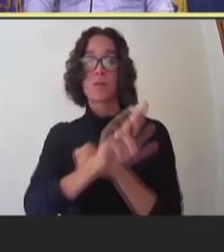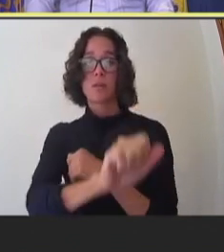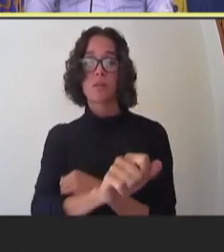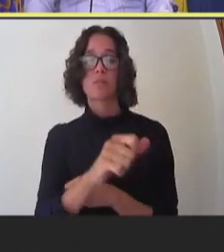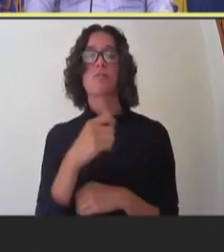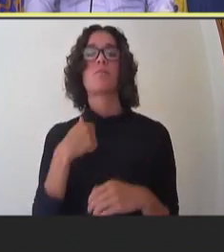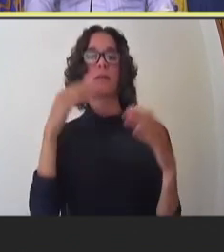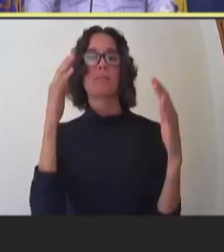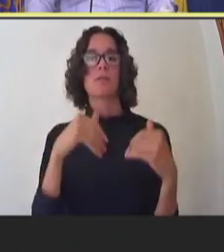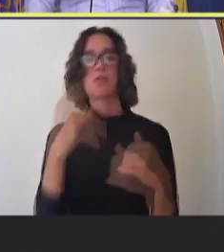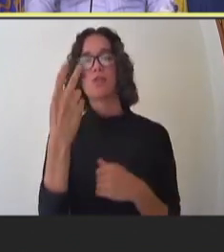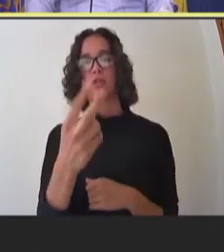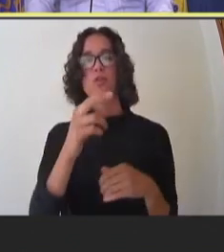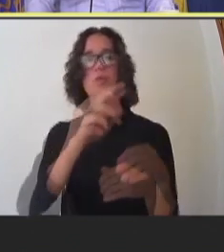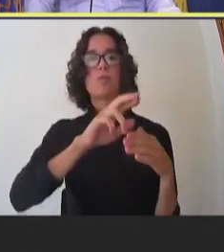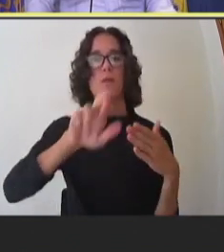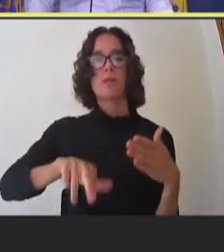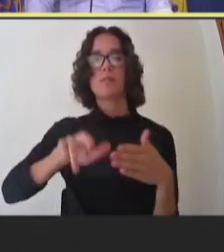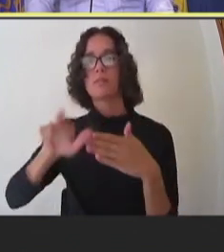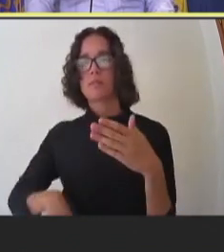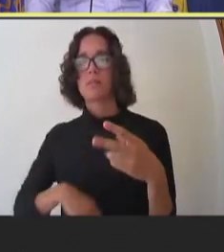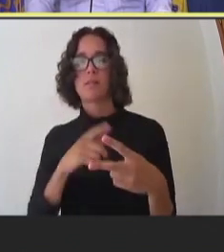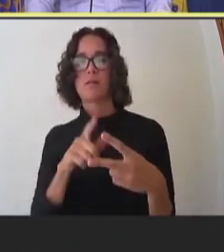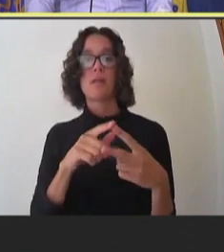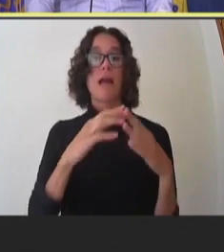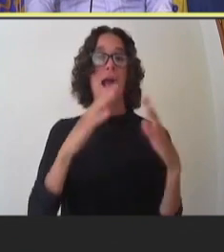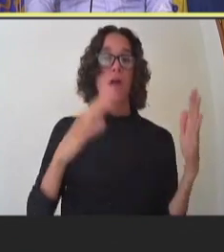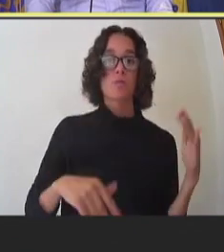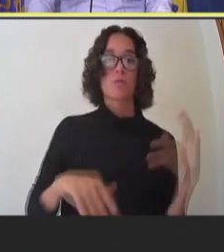household transmission. And our transmission modeling results suggested that the household